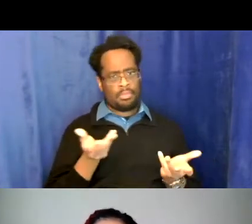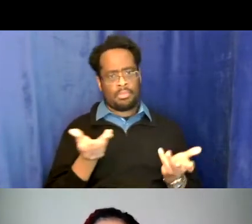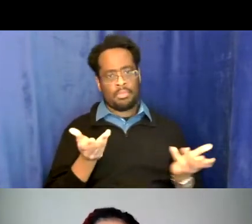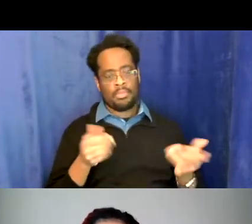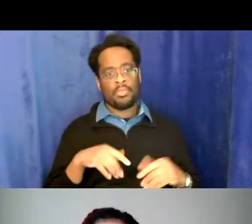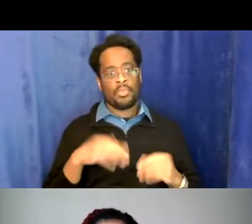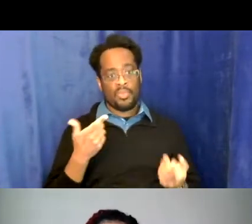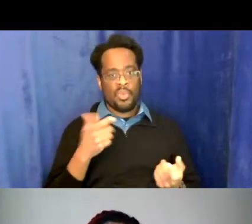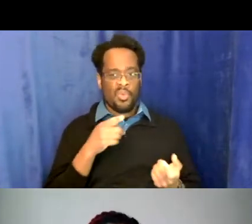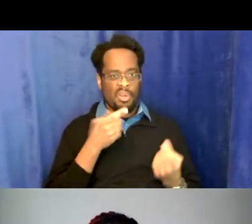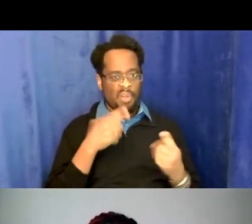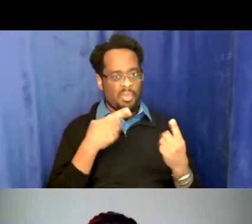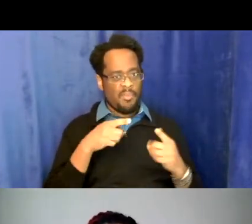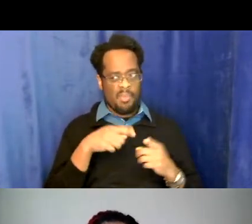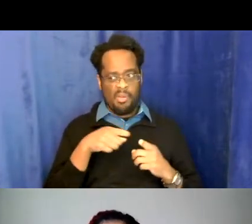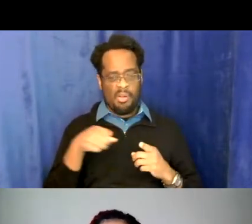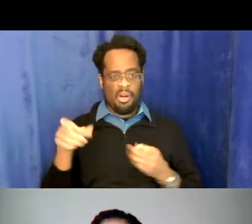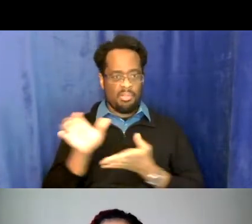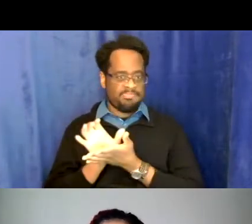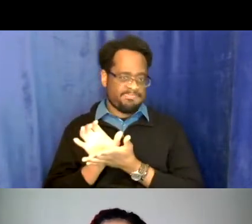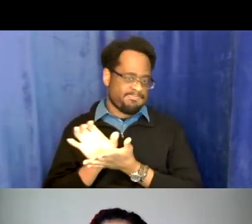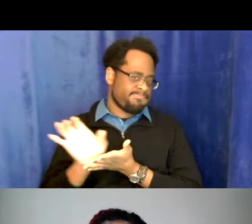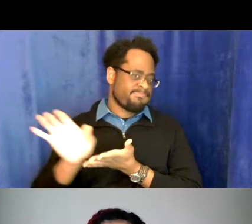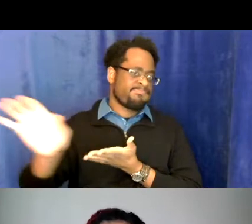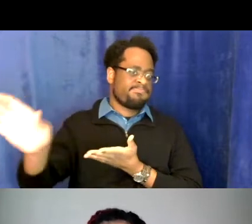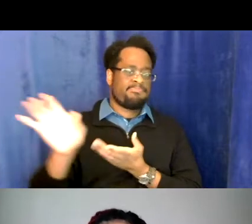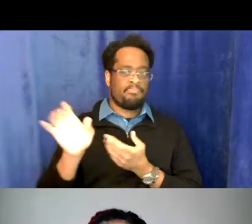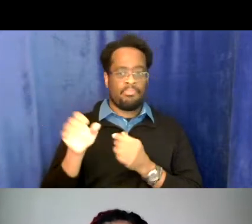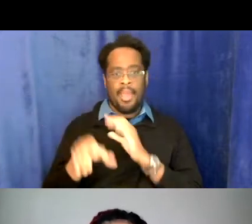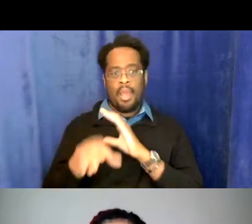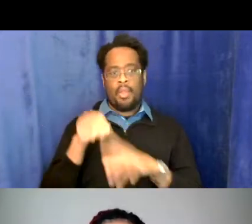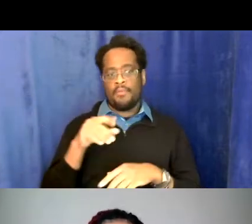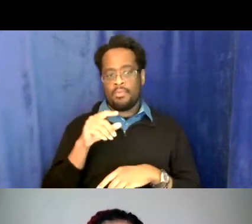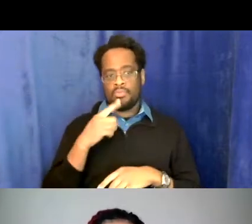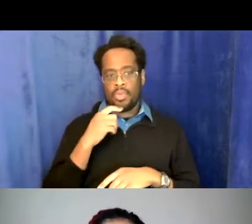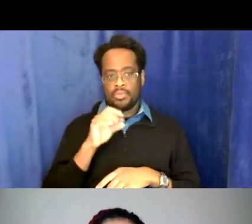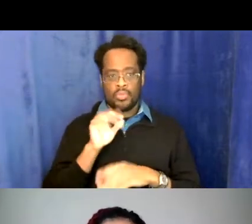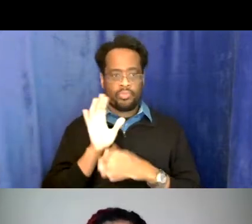were no available properties; there was no place that they could buy in this area. They truly pushed